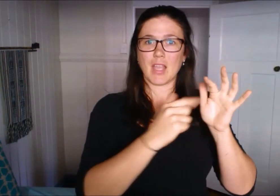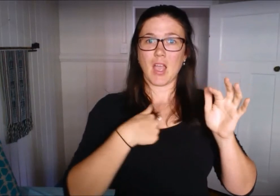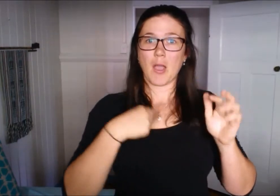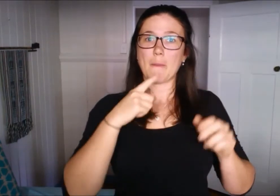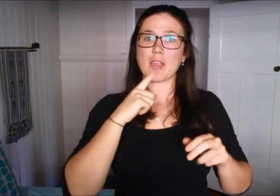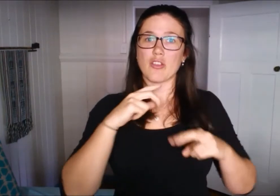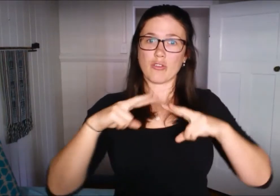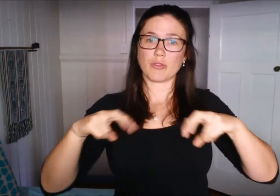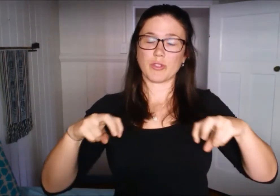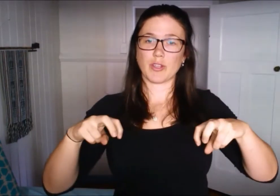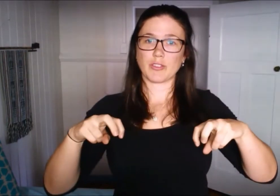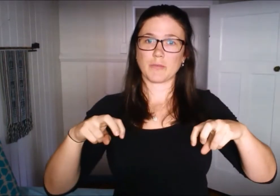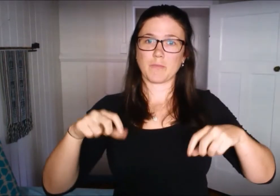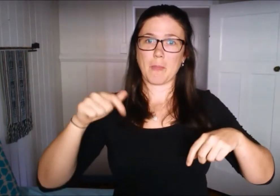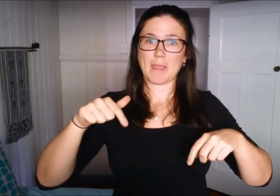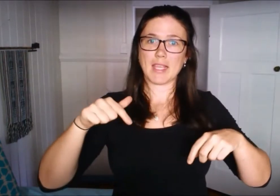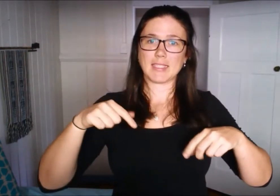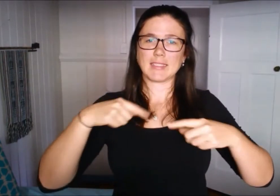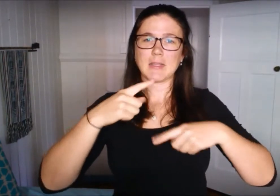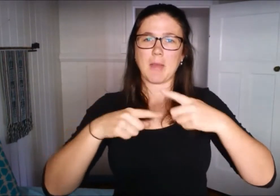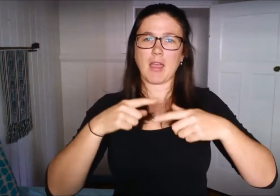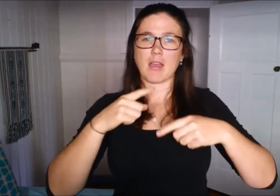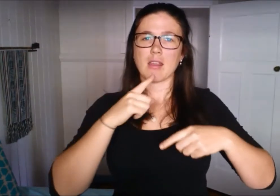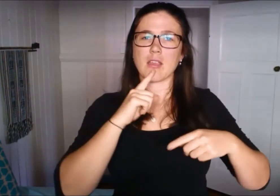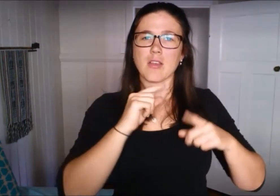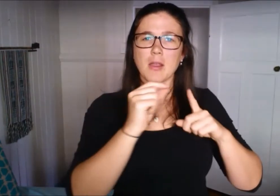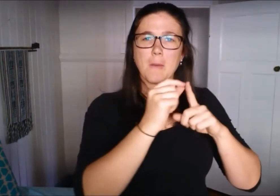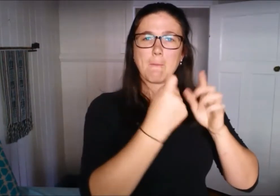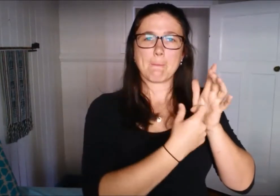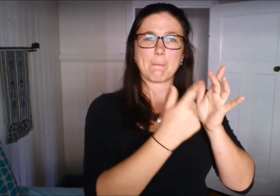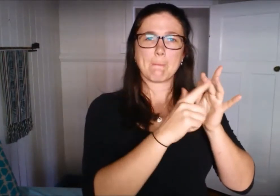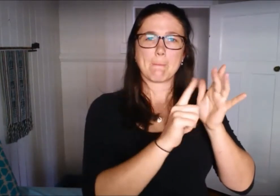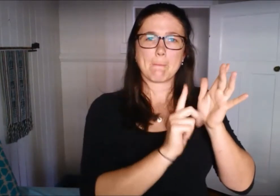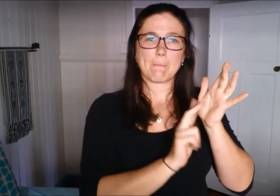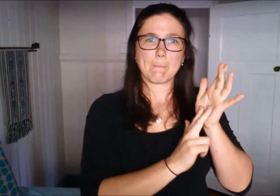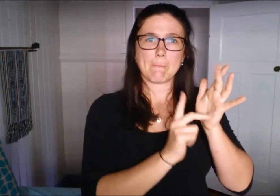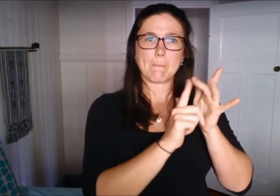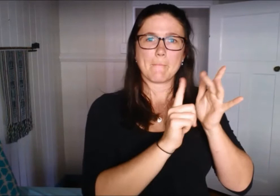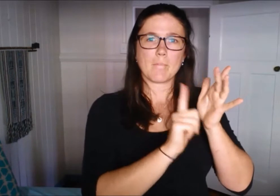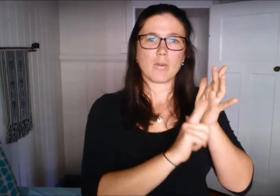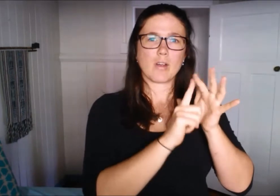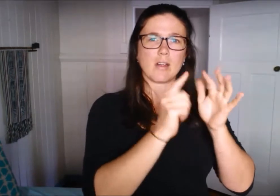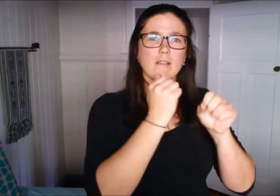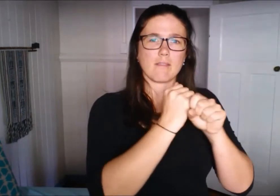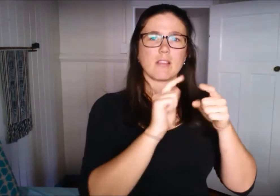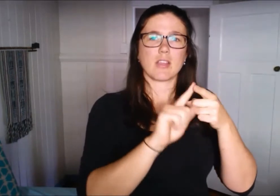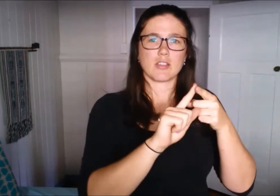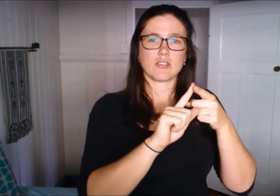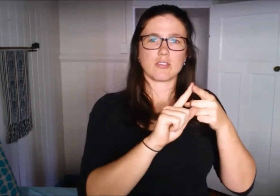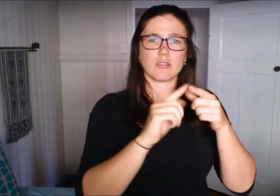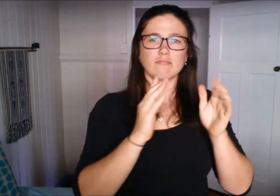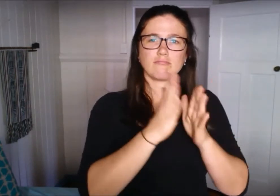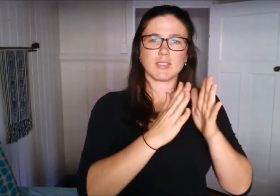I'm a hearing researcher and this video is about hearing privilege.